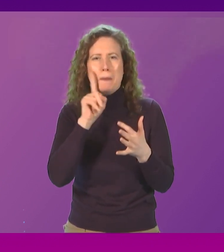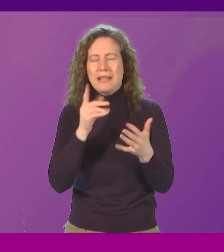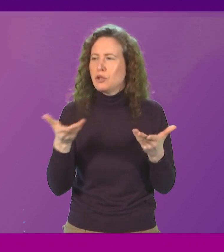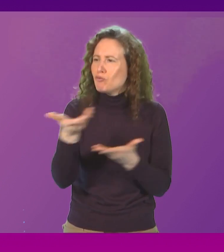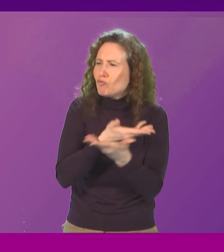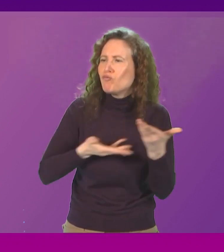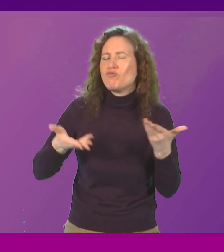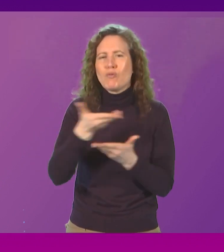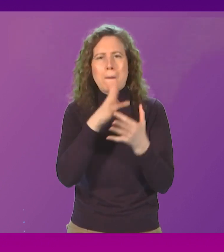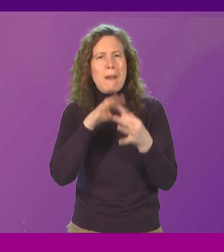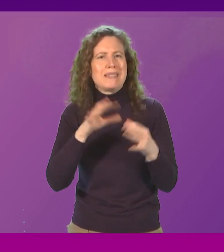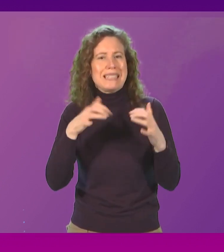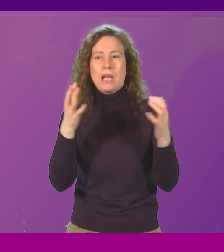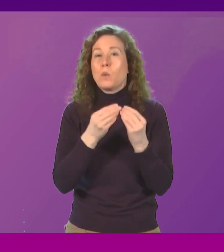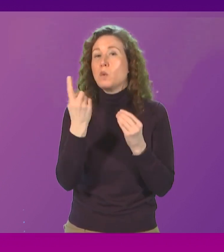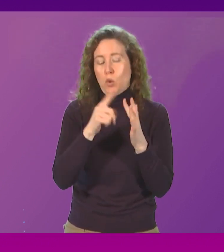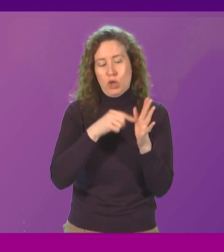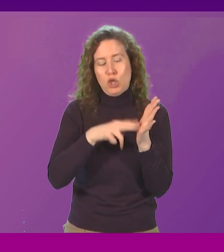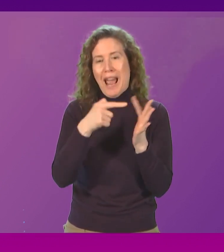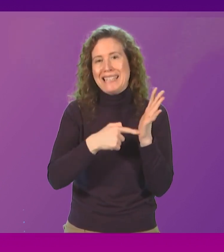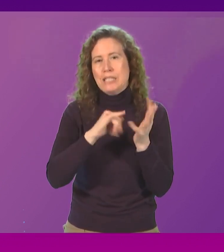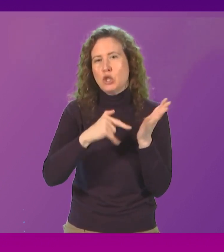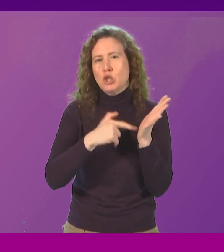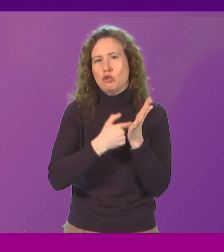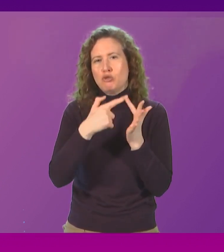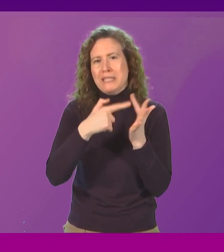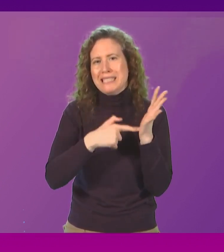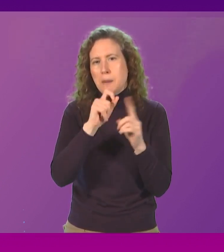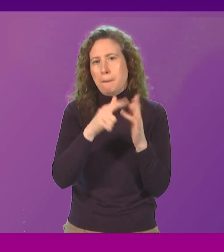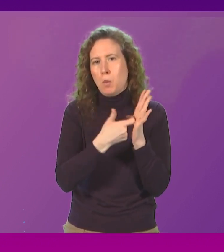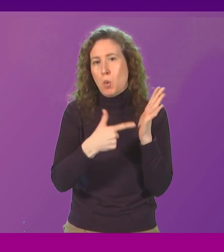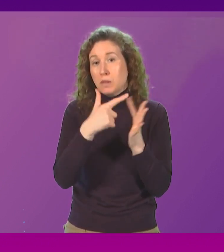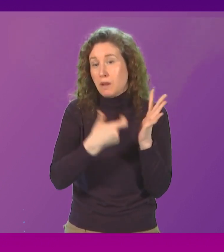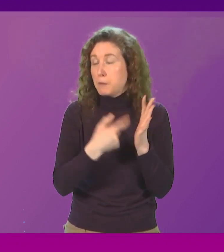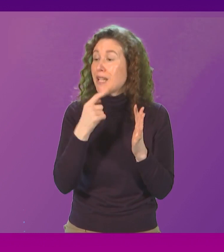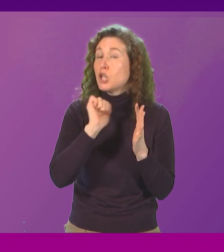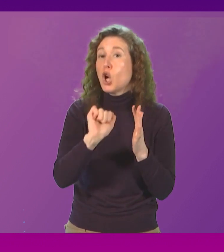of state with Janet Street-Porter. The First Minister has said that her party is experiencing “growing pains”—this